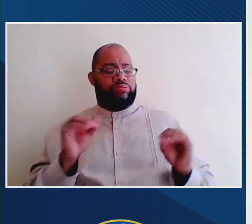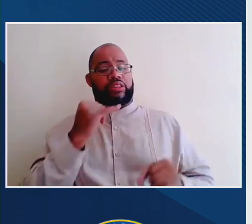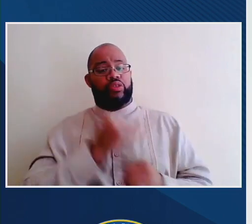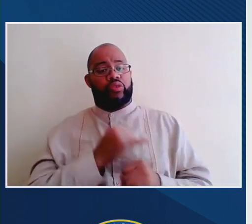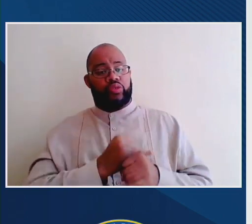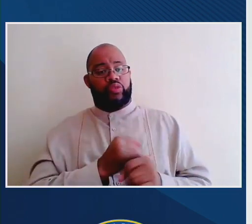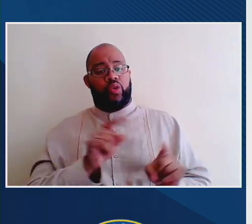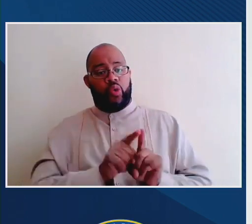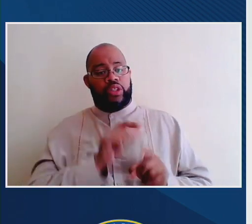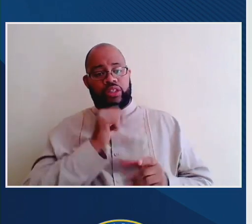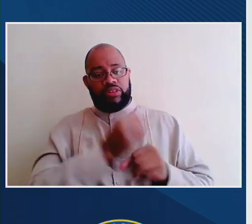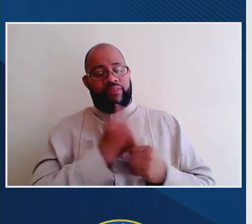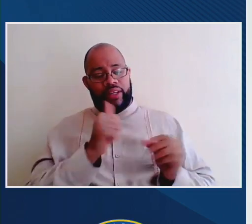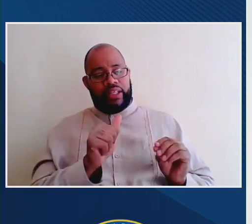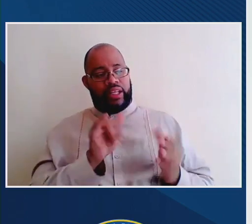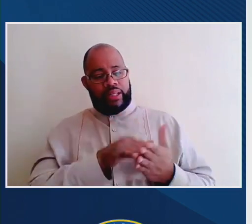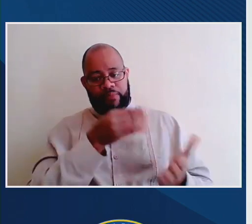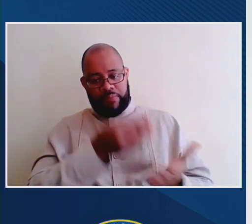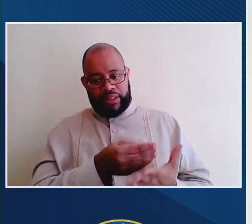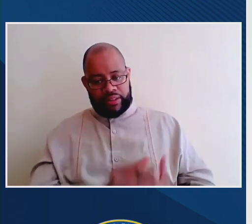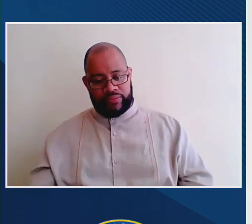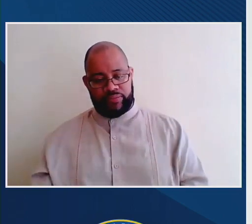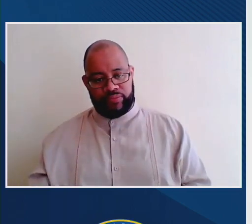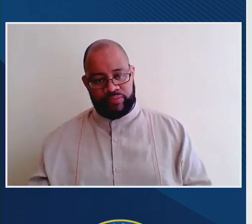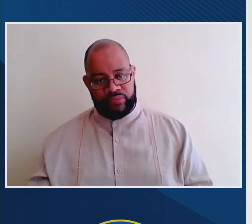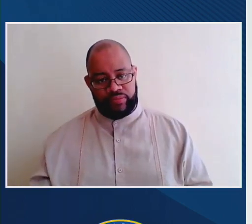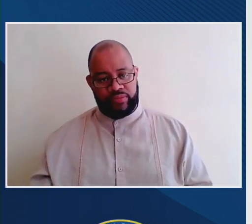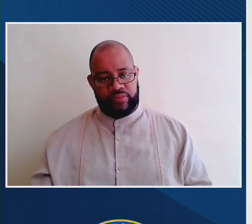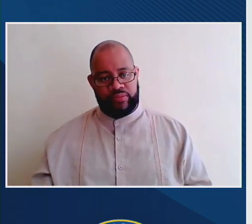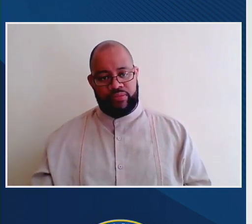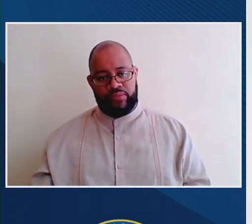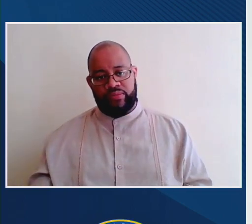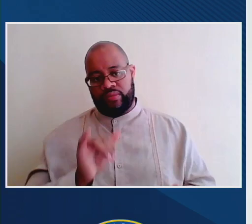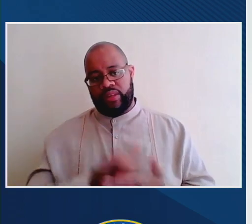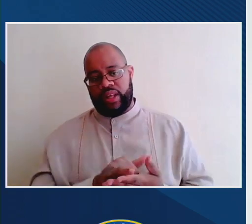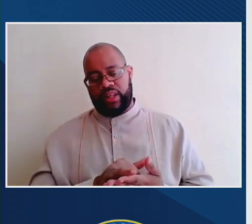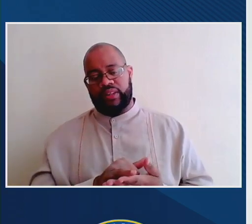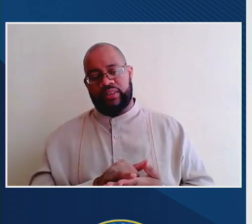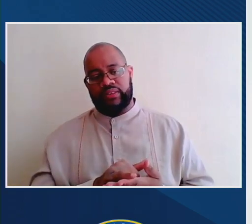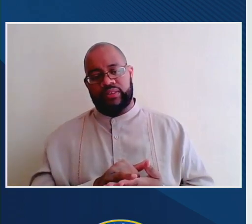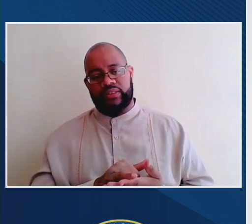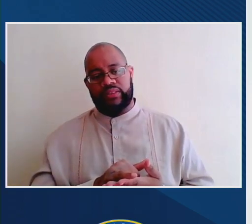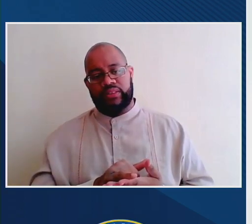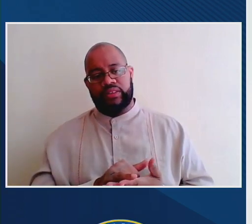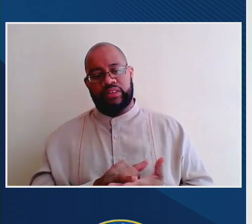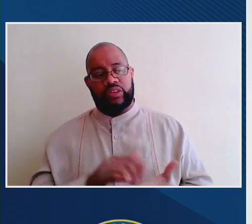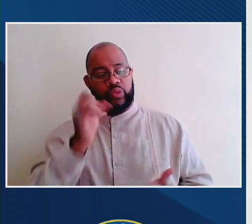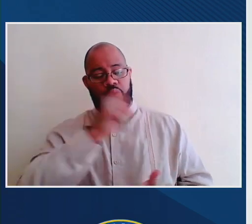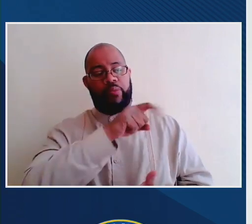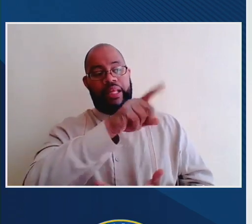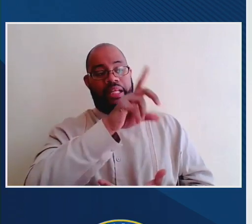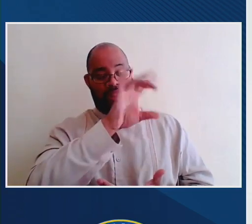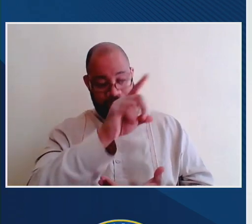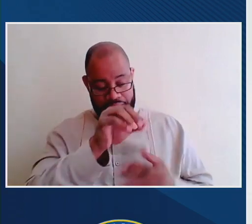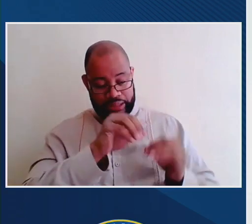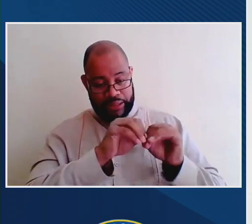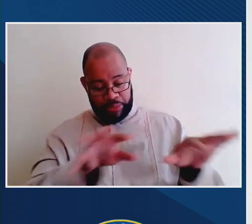receive any of the funds that they presumably did disperse back at the time,